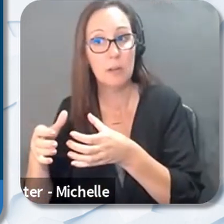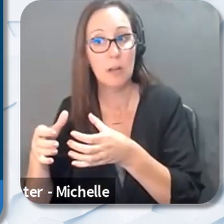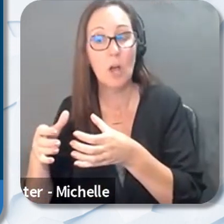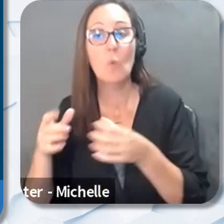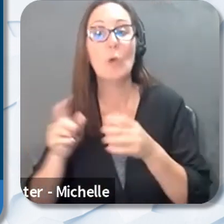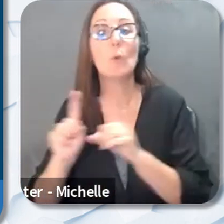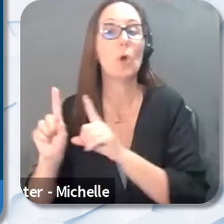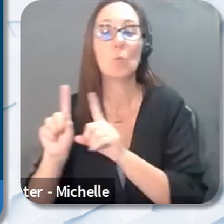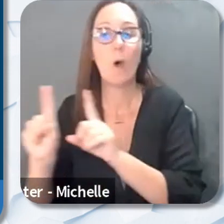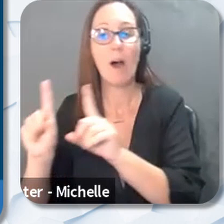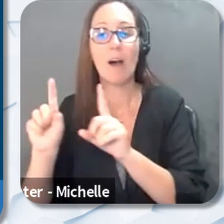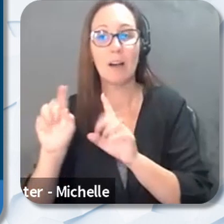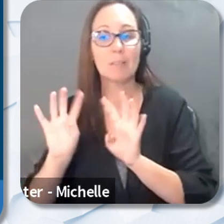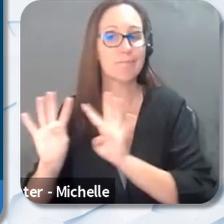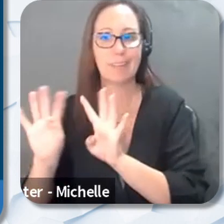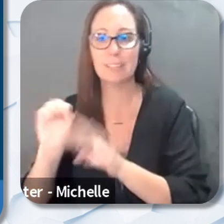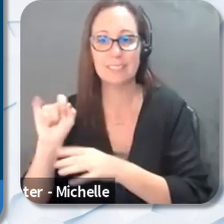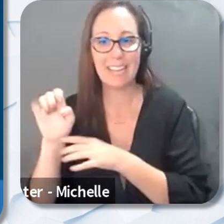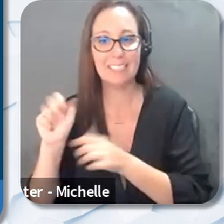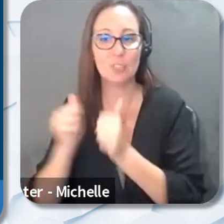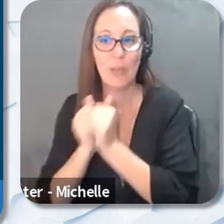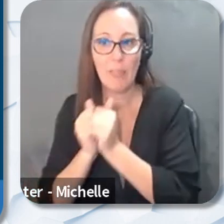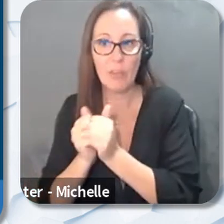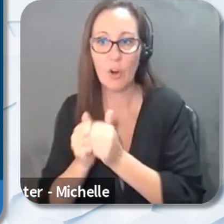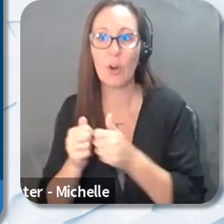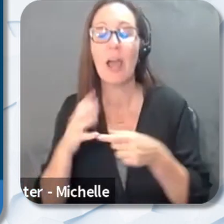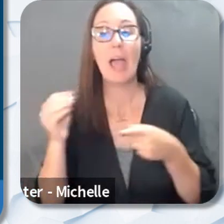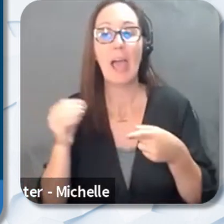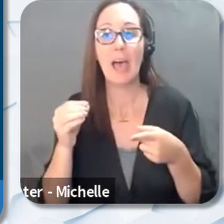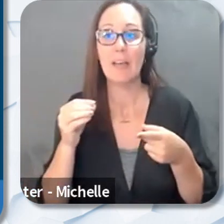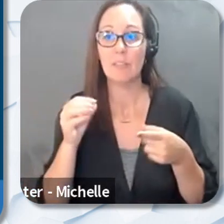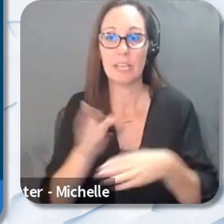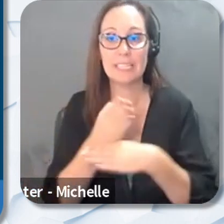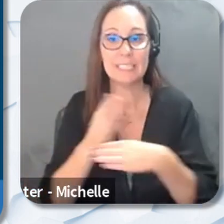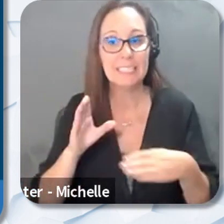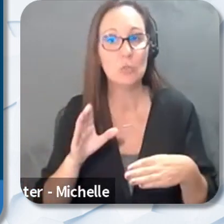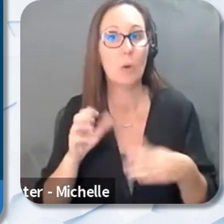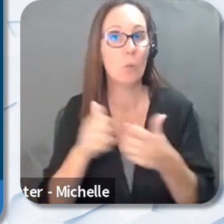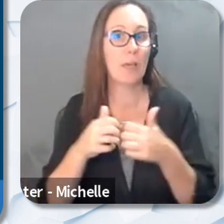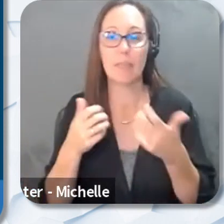and we'd walk the continuum with look for us that we had created, we also have activities within it.